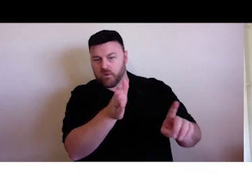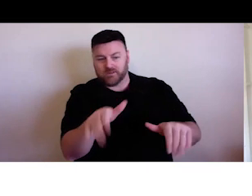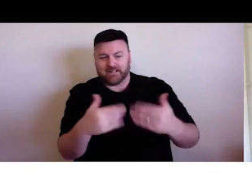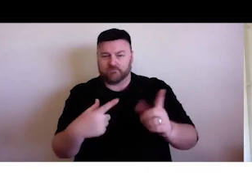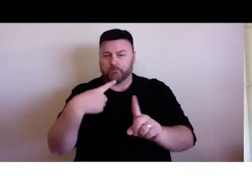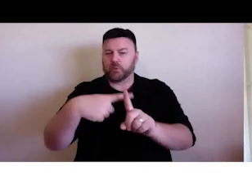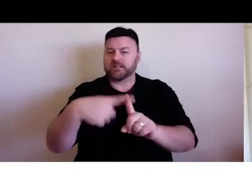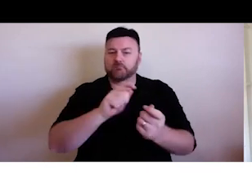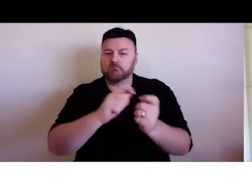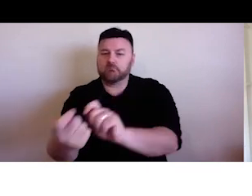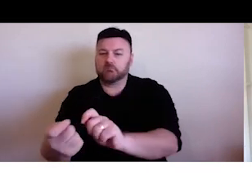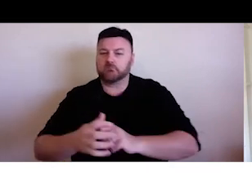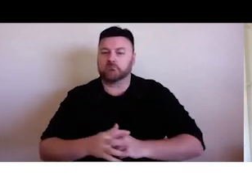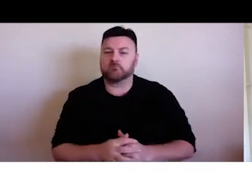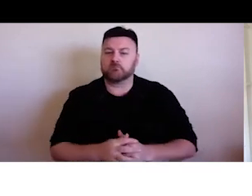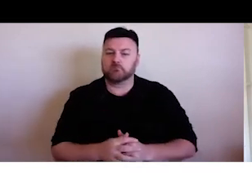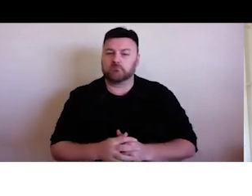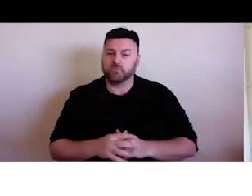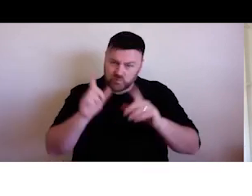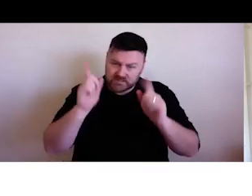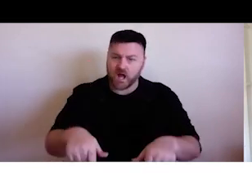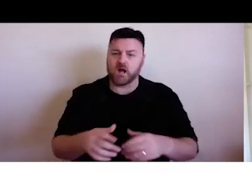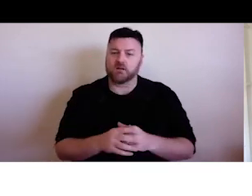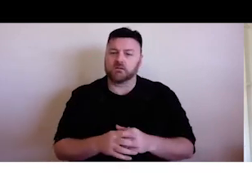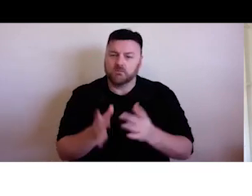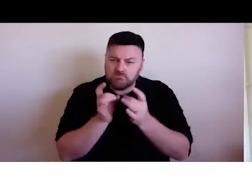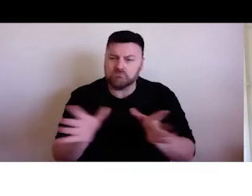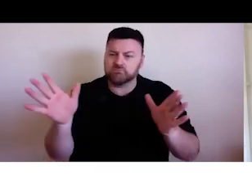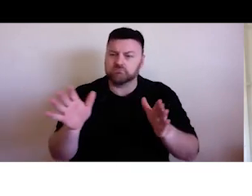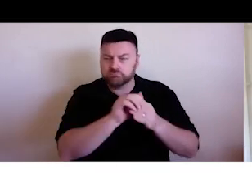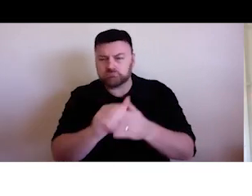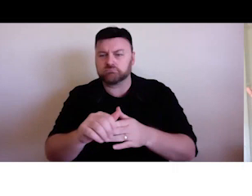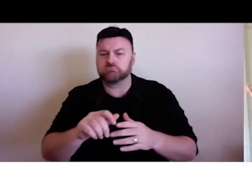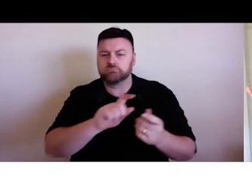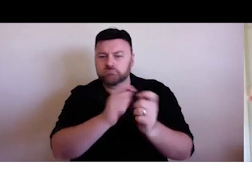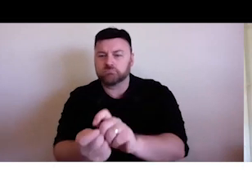quo, and to initiate something. >> I just want to draw your attention to